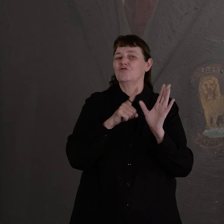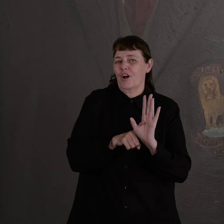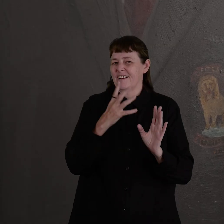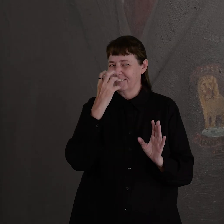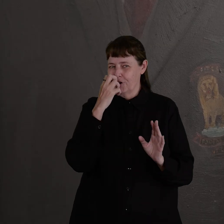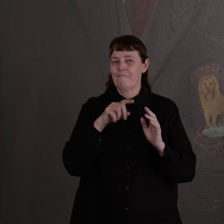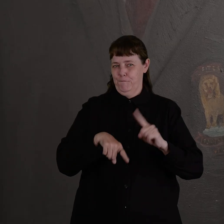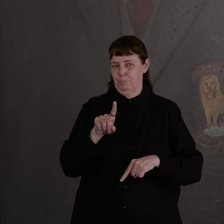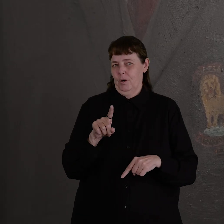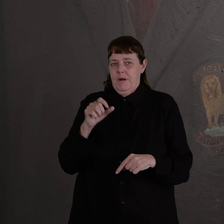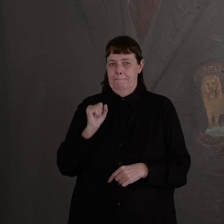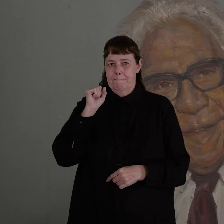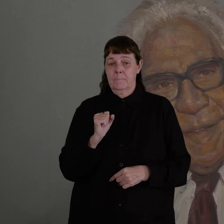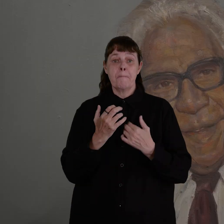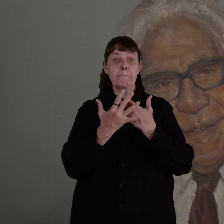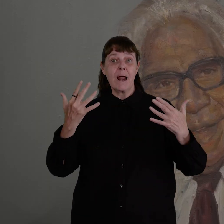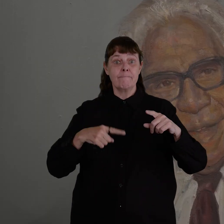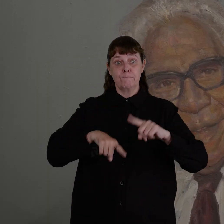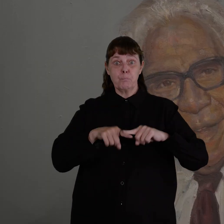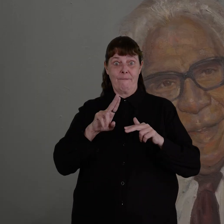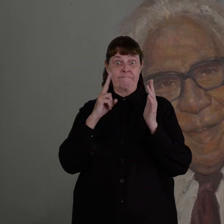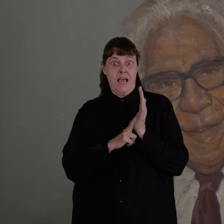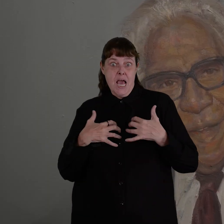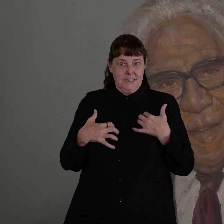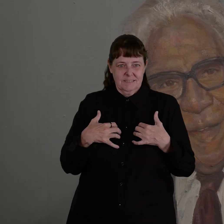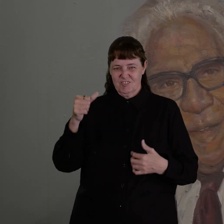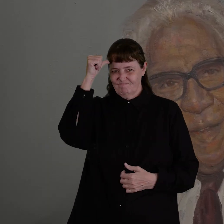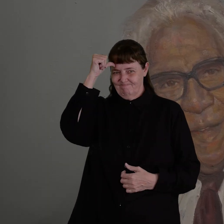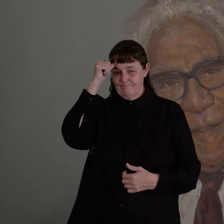enthusiasts would be aware of the Sir Douglas Nicholls round of football, which was named